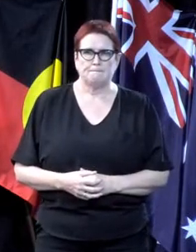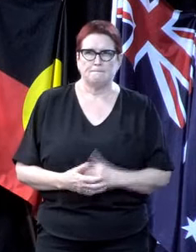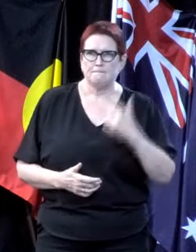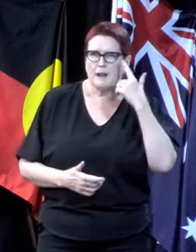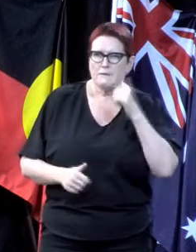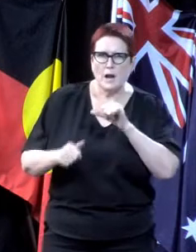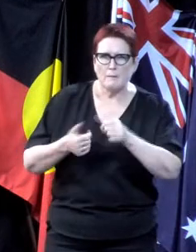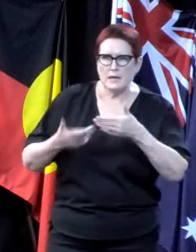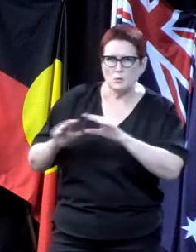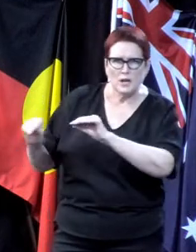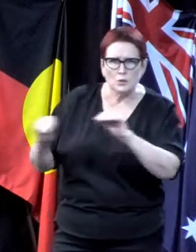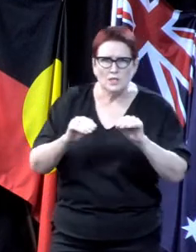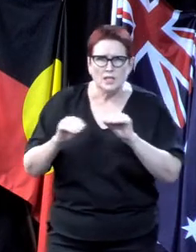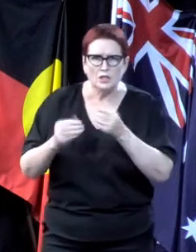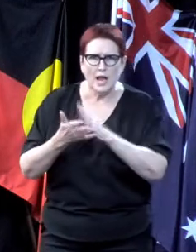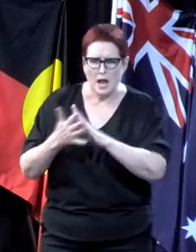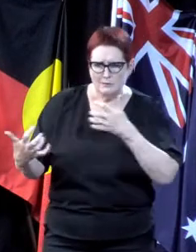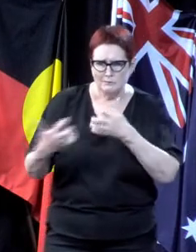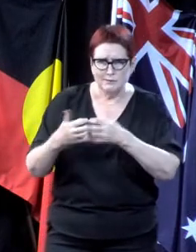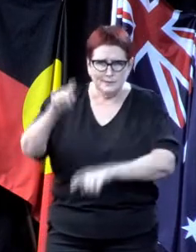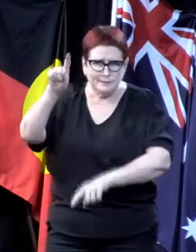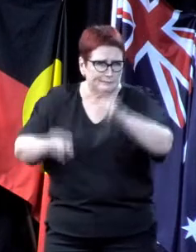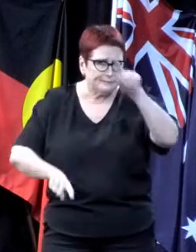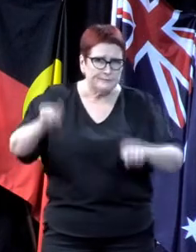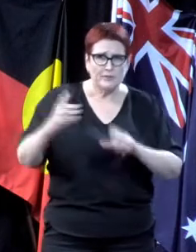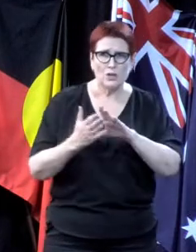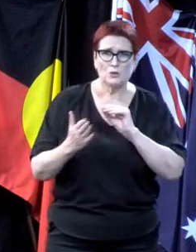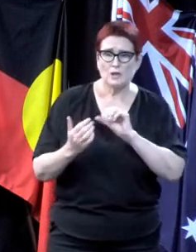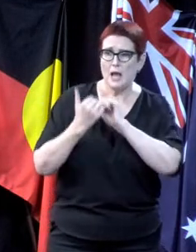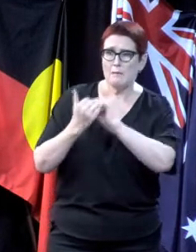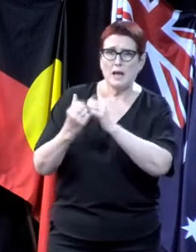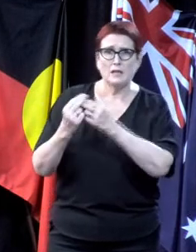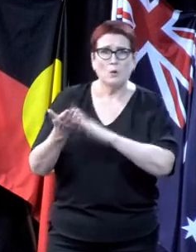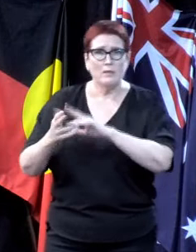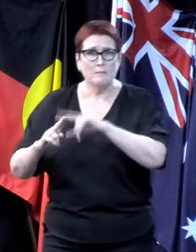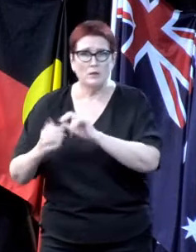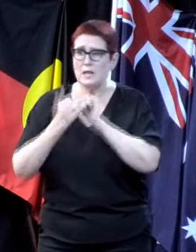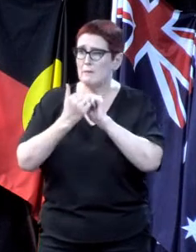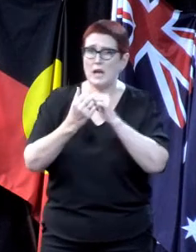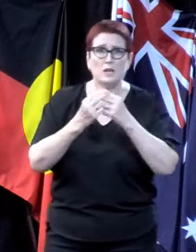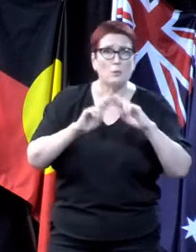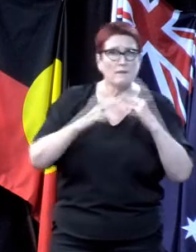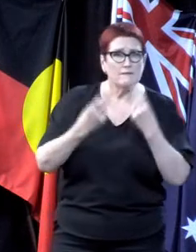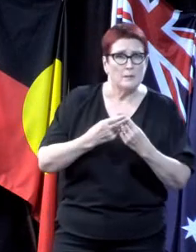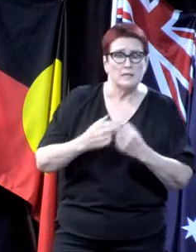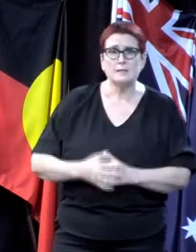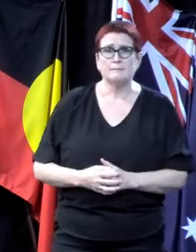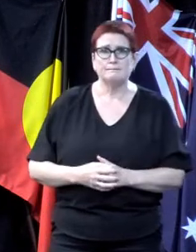of their students and partnering with parents, carers and families with the student focus on young persons’ strength and abilities.